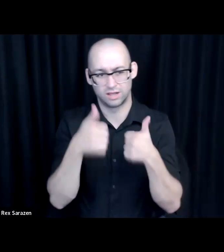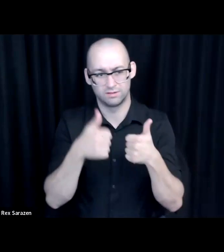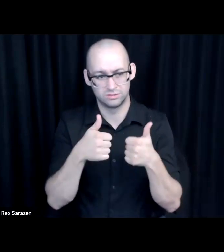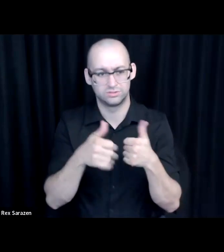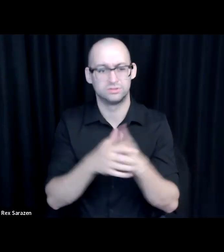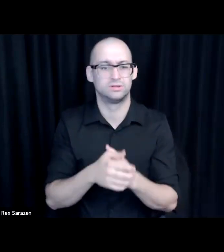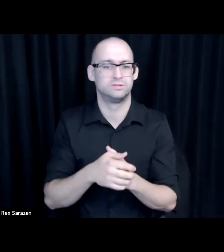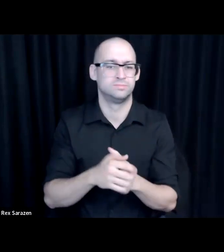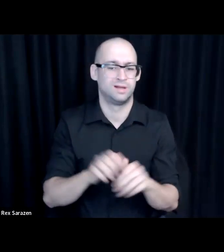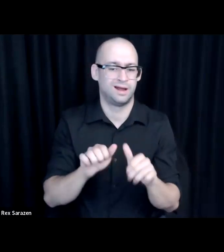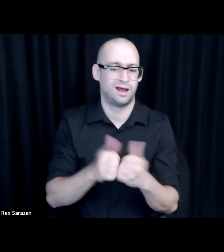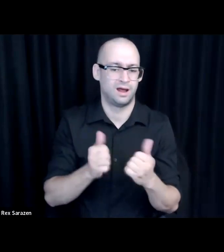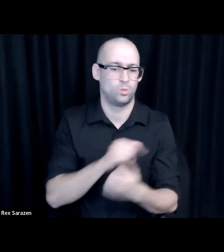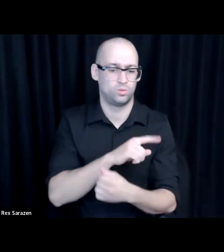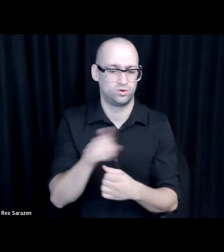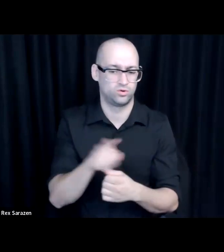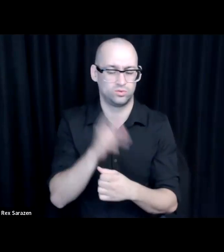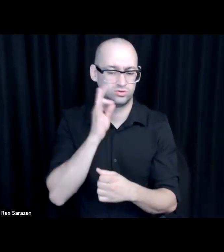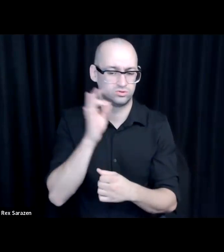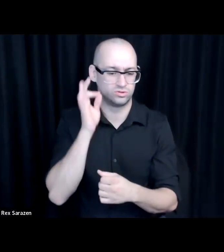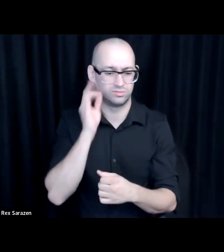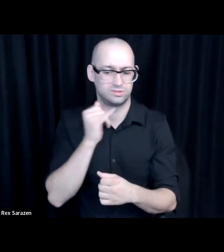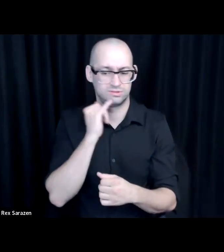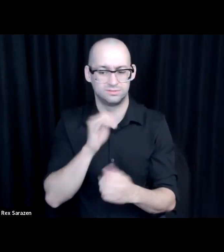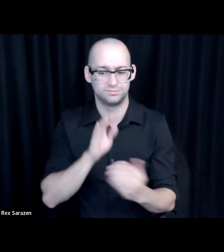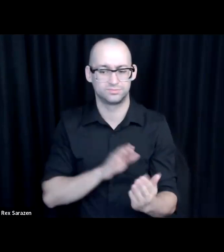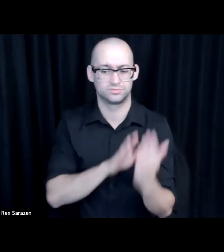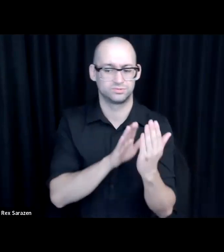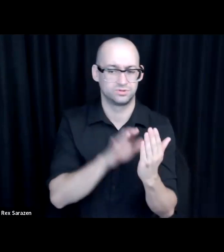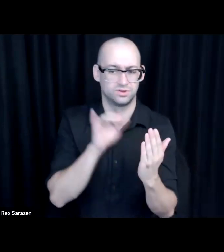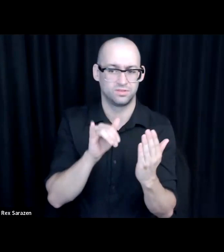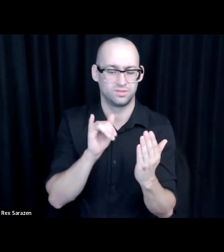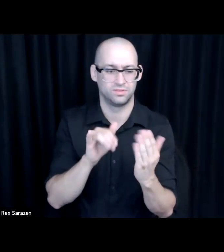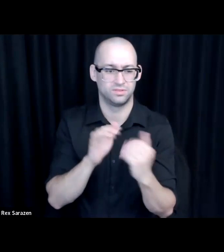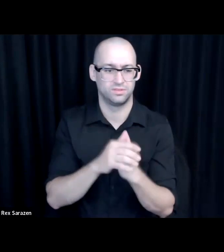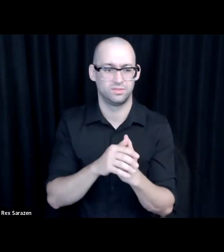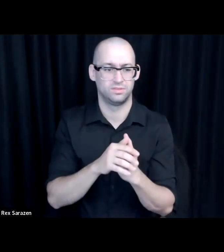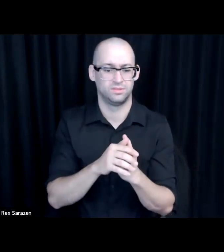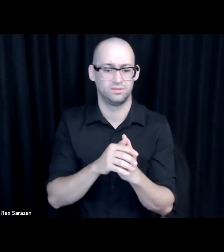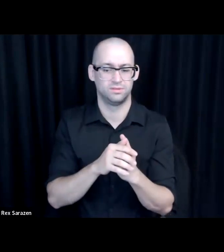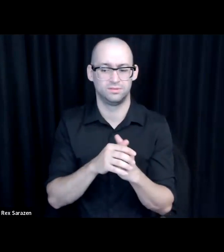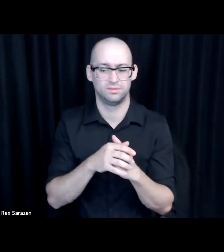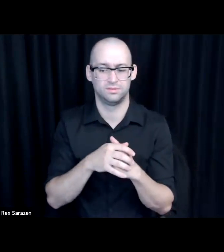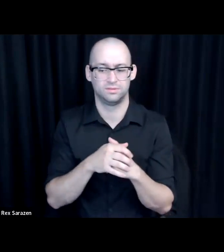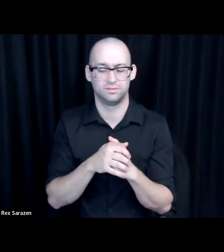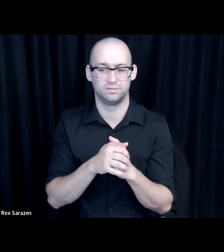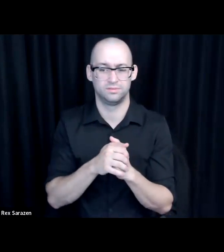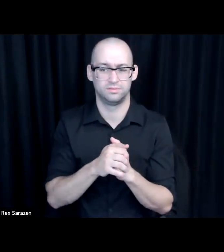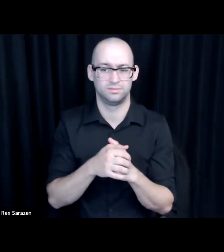know your Tribe is approaching broadband and connectivity in general. Hi, I'm Shane